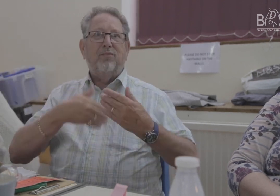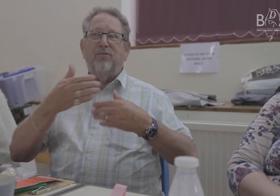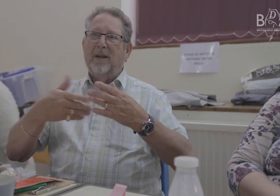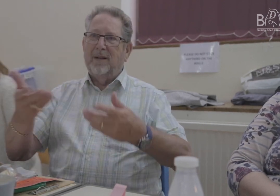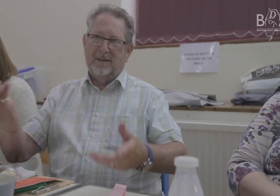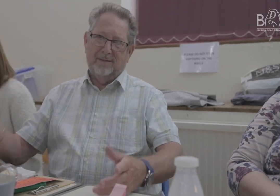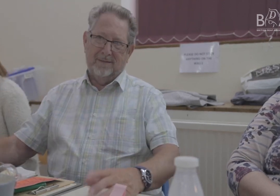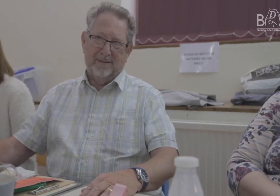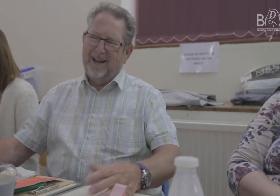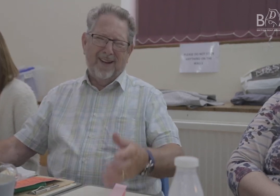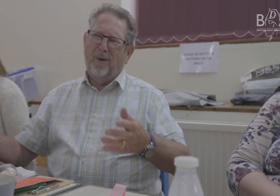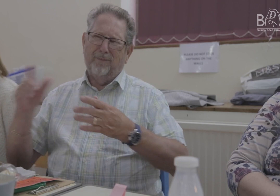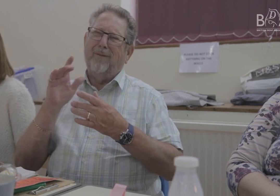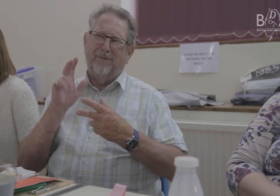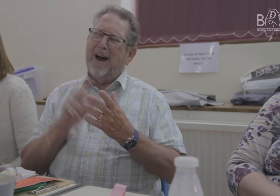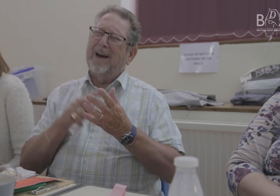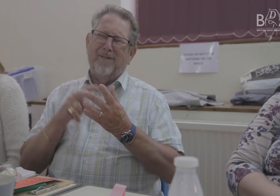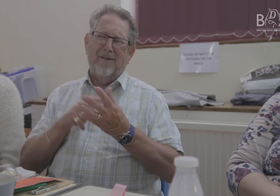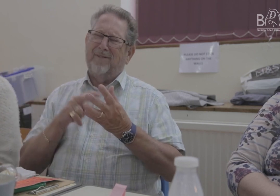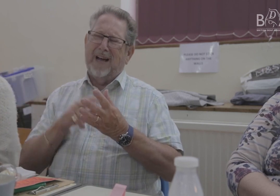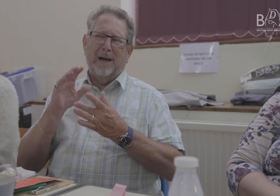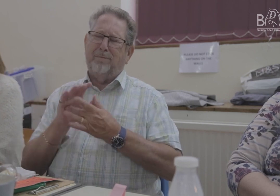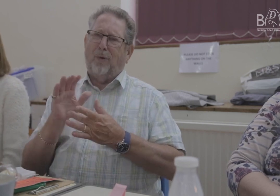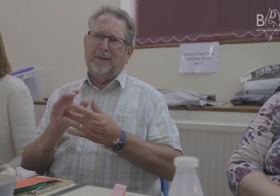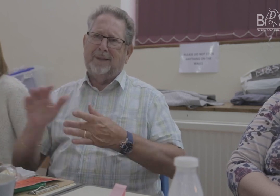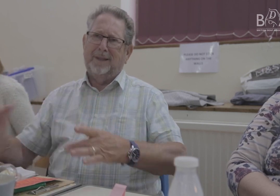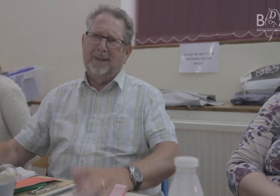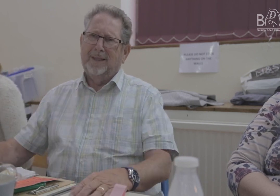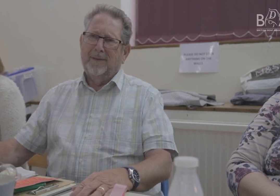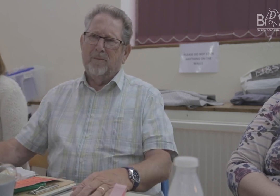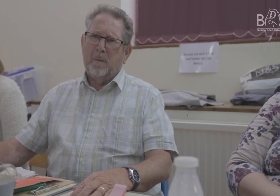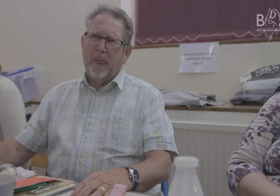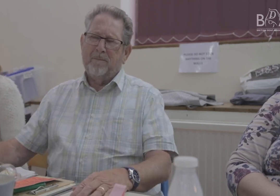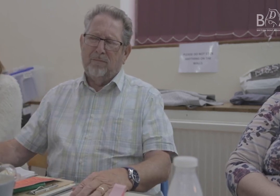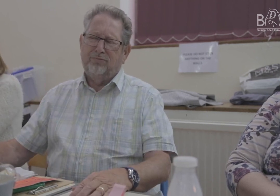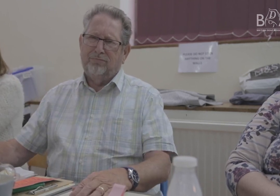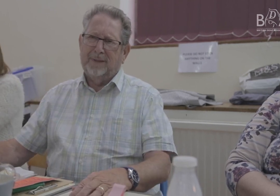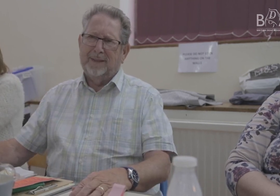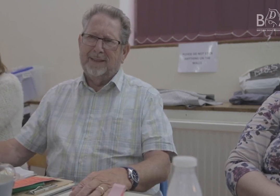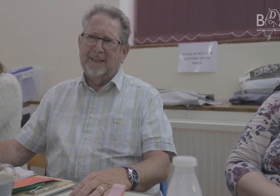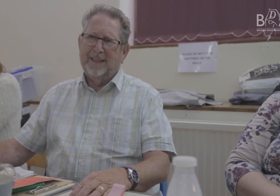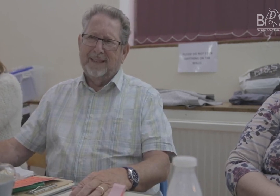With Sign Language, we can have access to that. It’s very very very important. Absolutely.